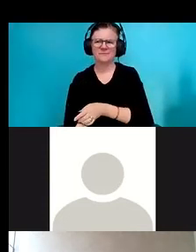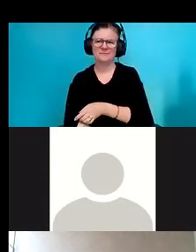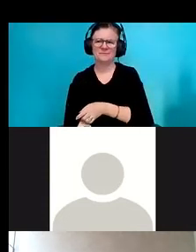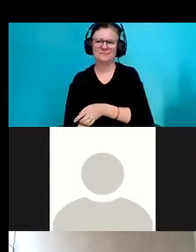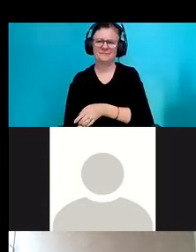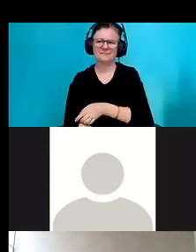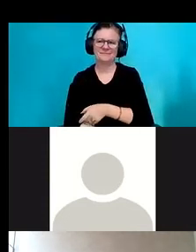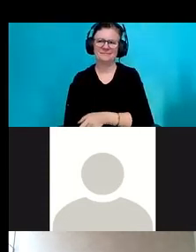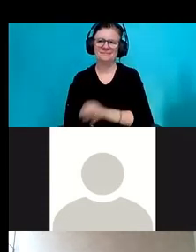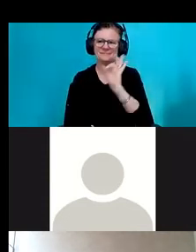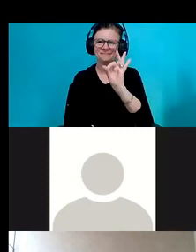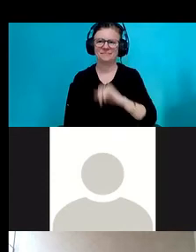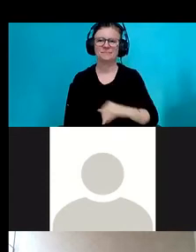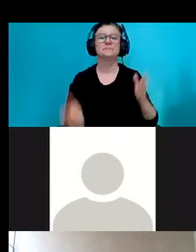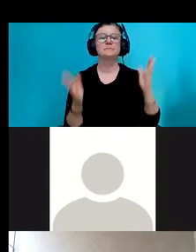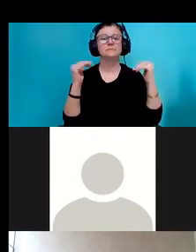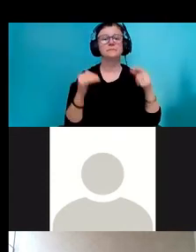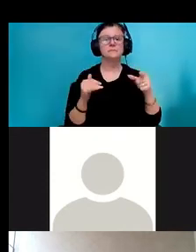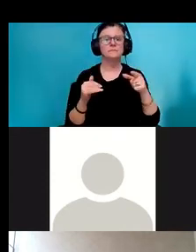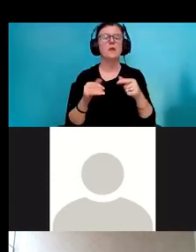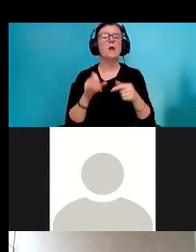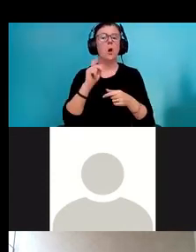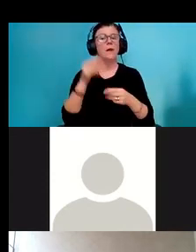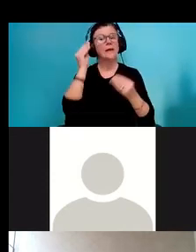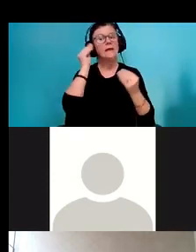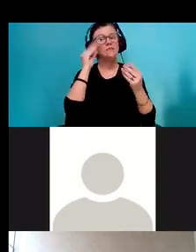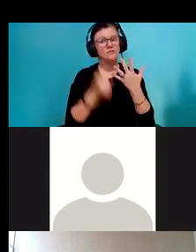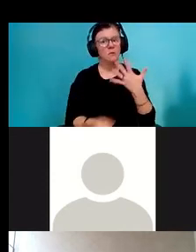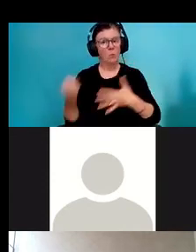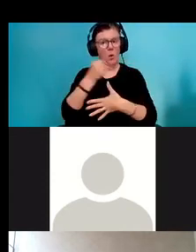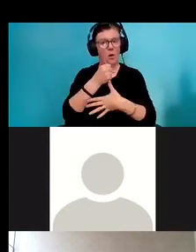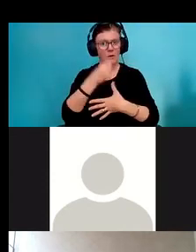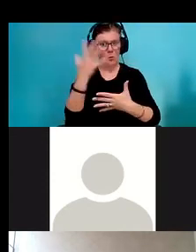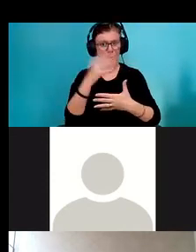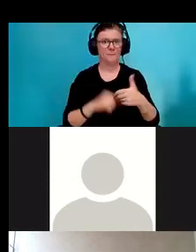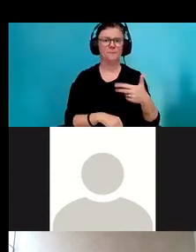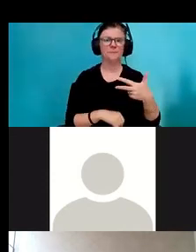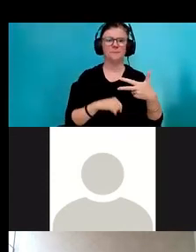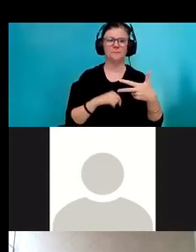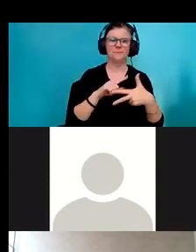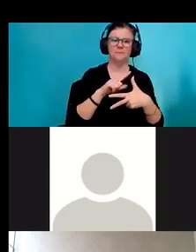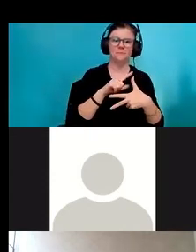So what information to prioritize. Typically, we have folks, grantees,